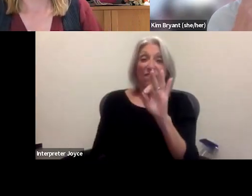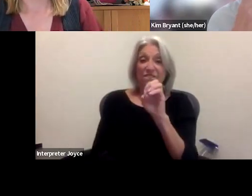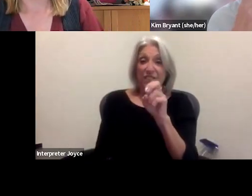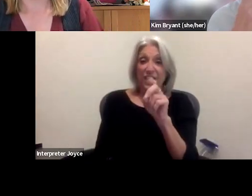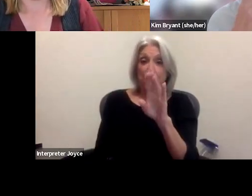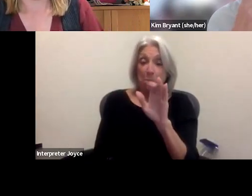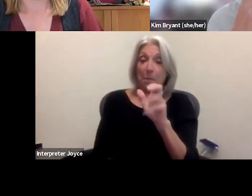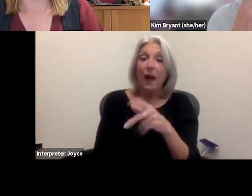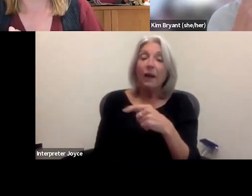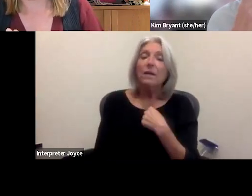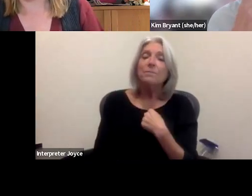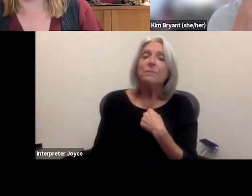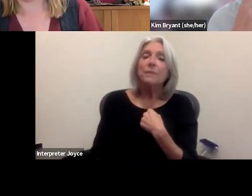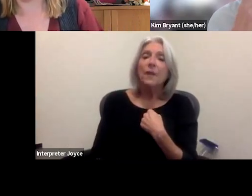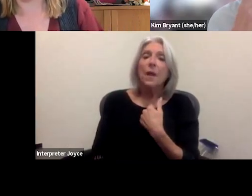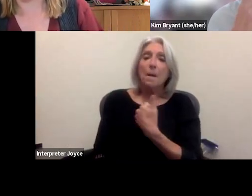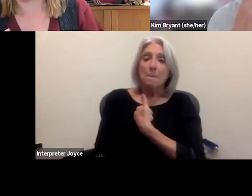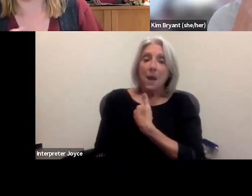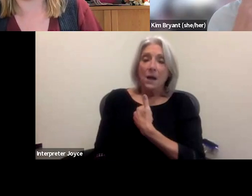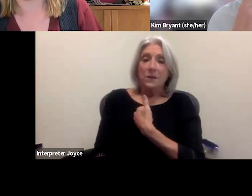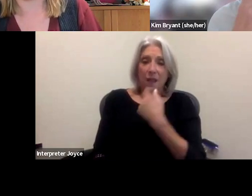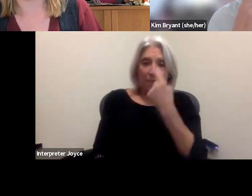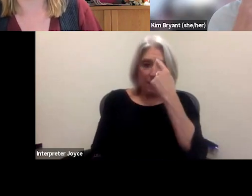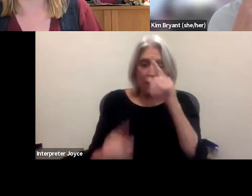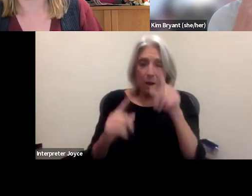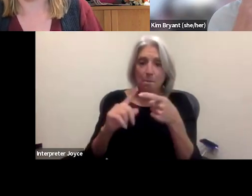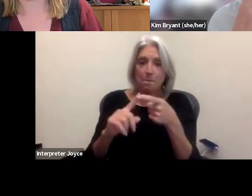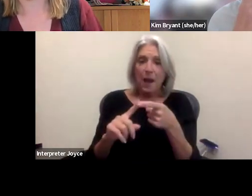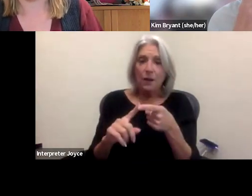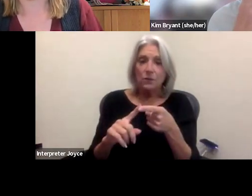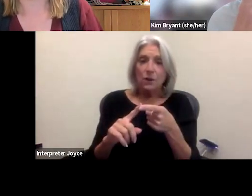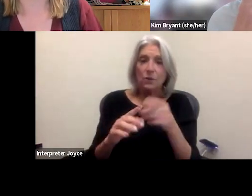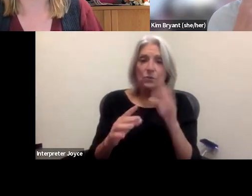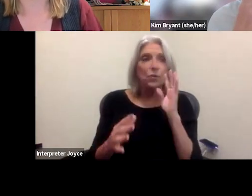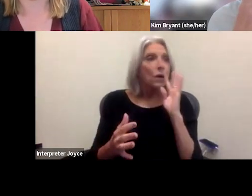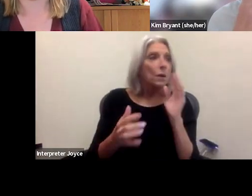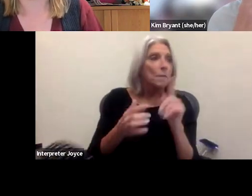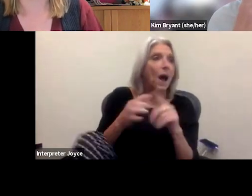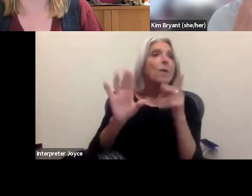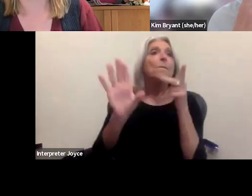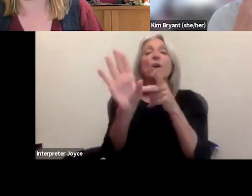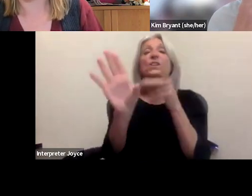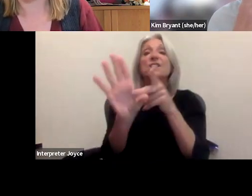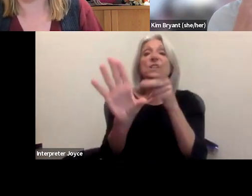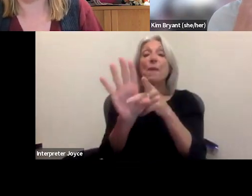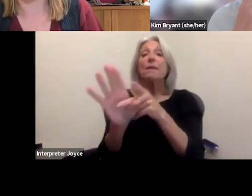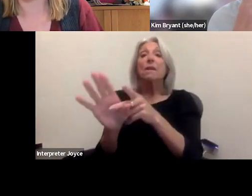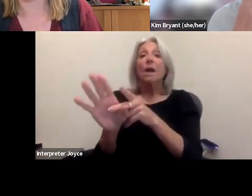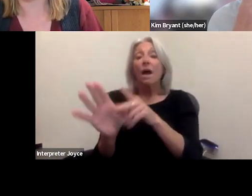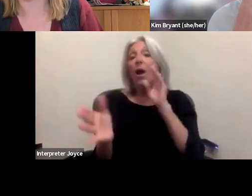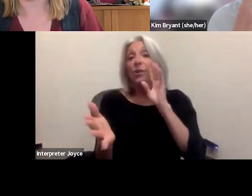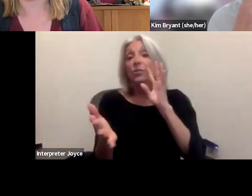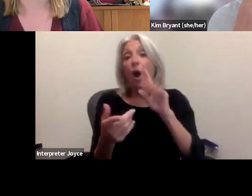I've been thinking about participatory research, so this is something particularly talked about for different minoritized populations,